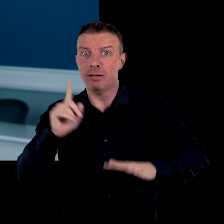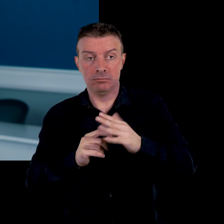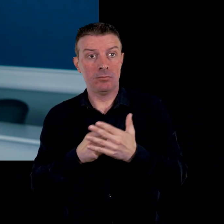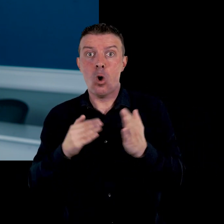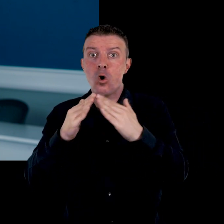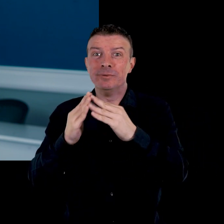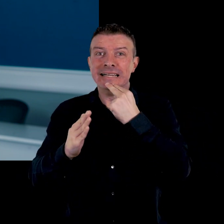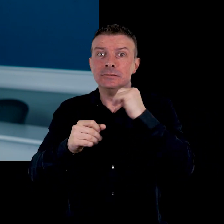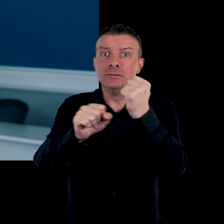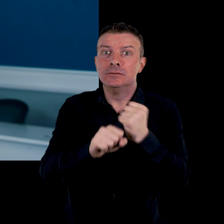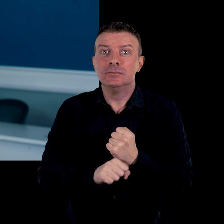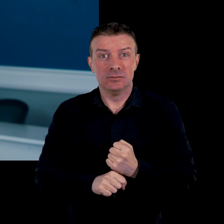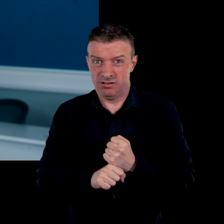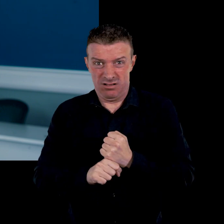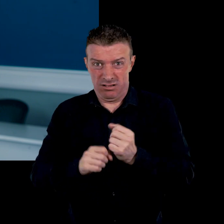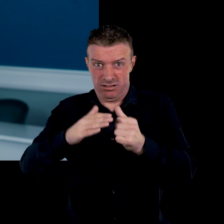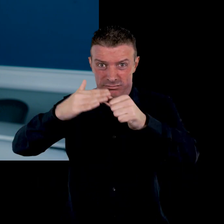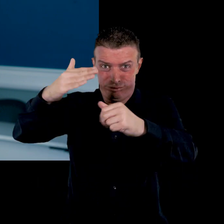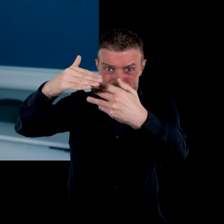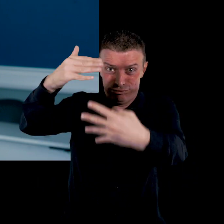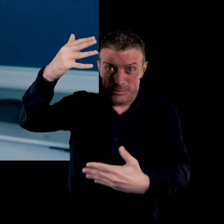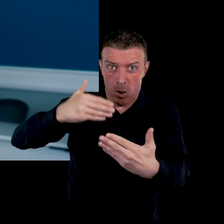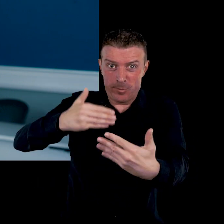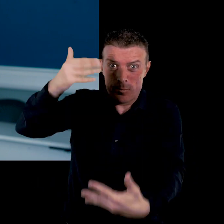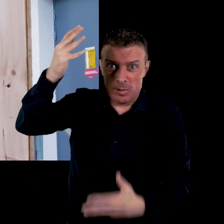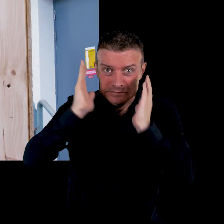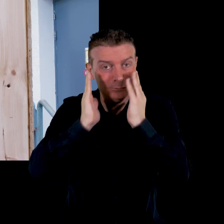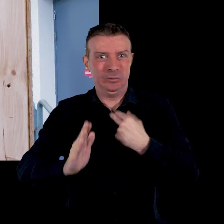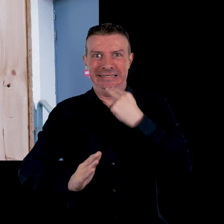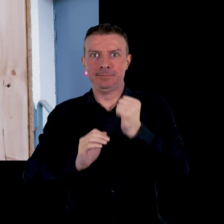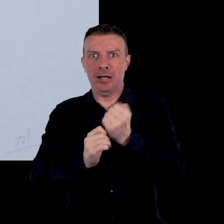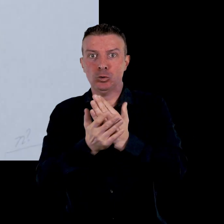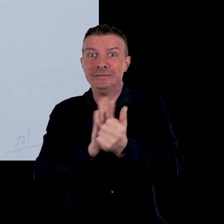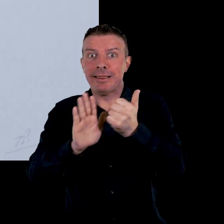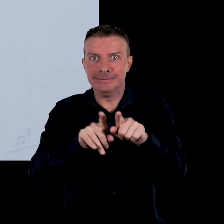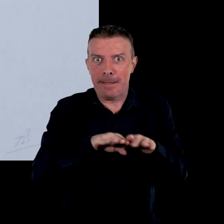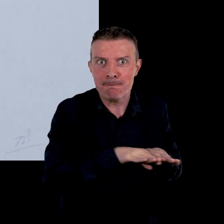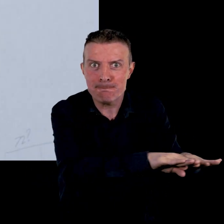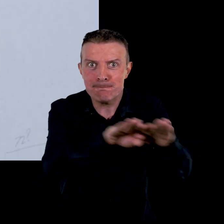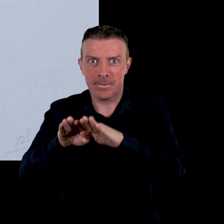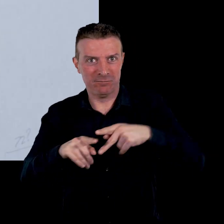The number of homes that we have to do retrofit works on grows ever bigger. You're still going to need the same skills